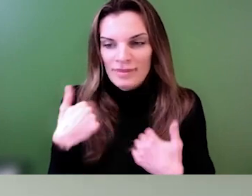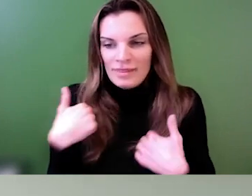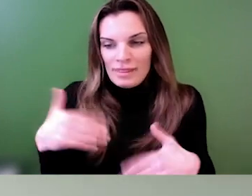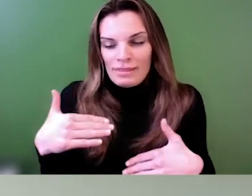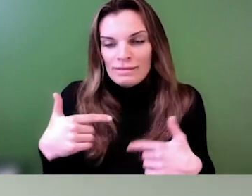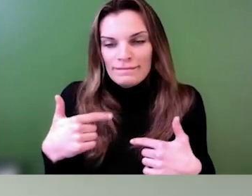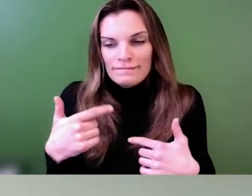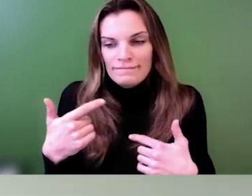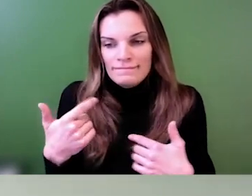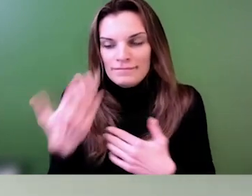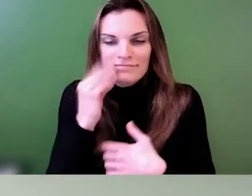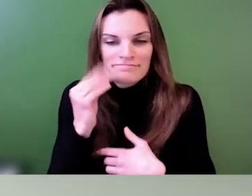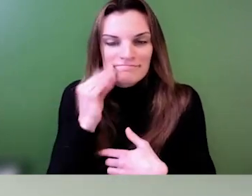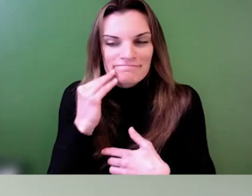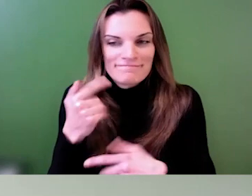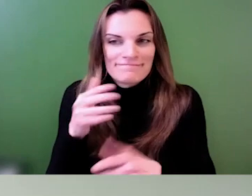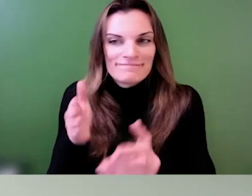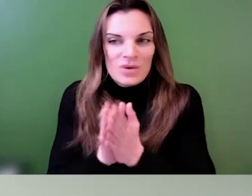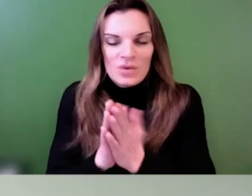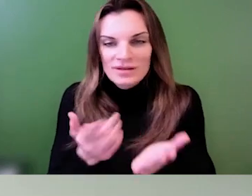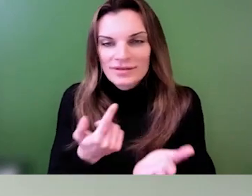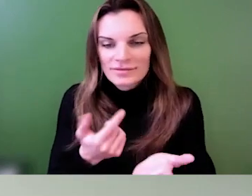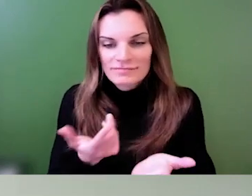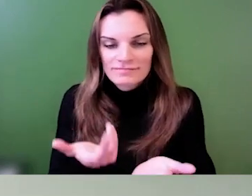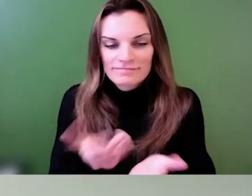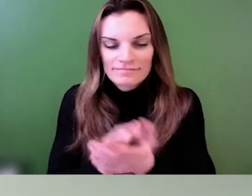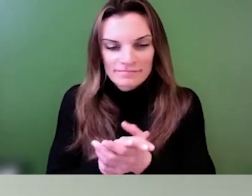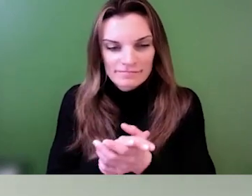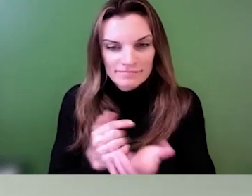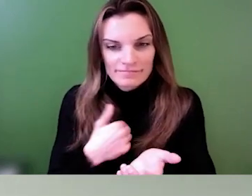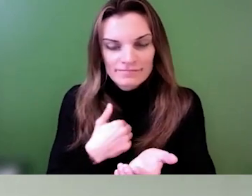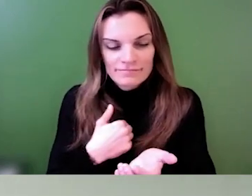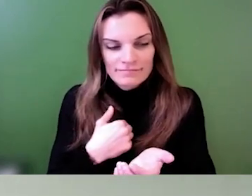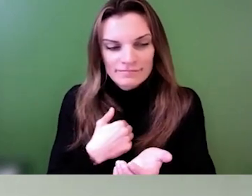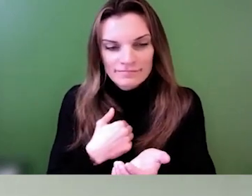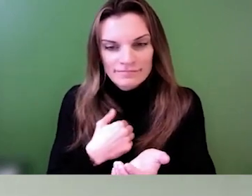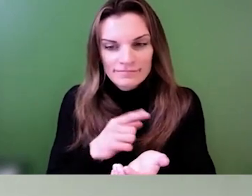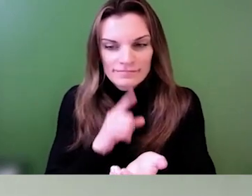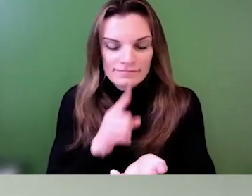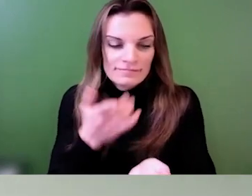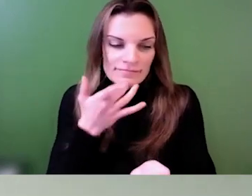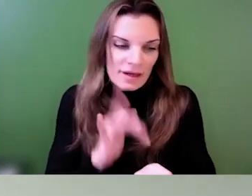workplace as of yet. So I'm in a very Lucky situation with